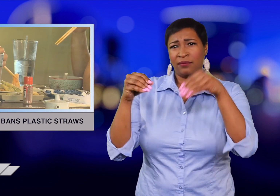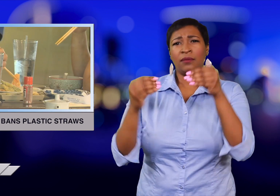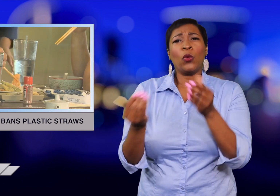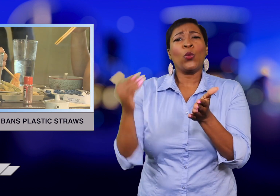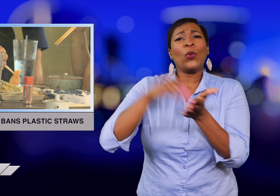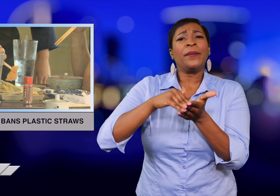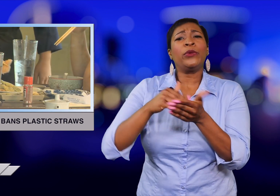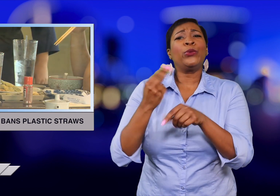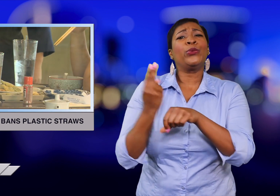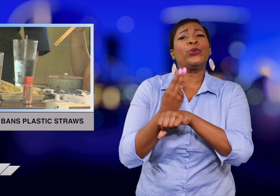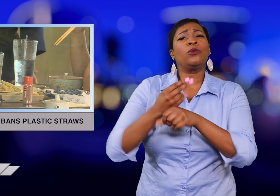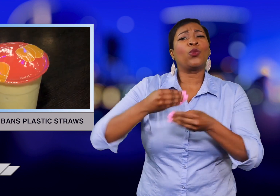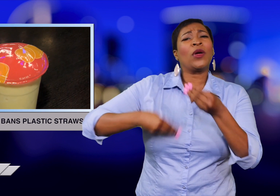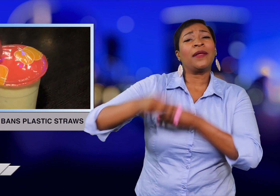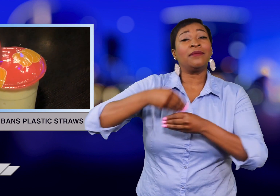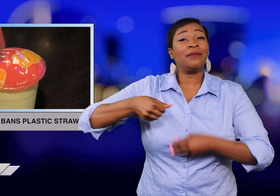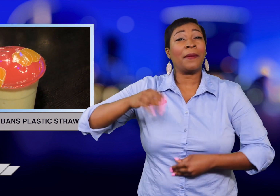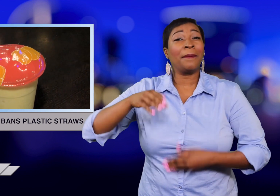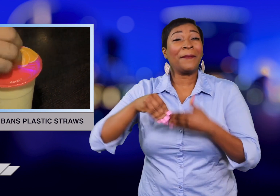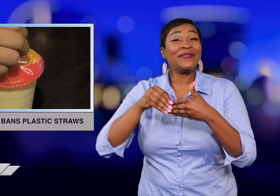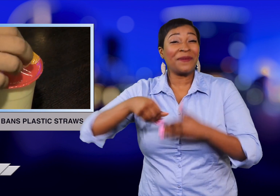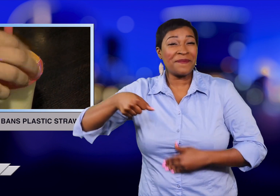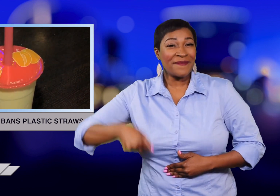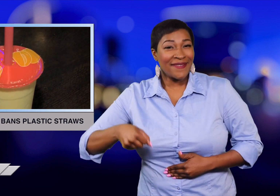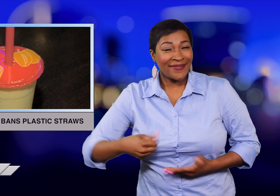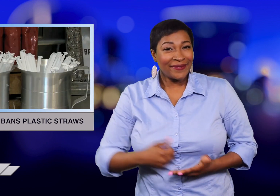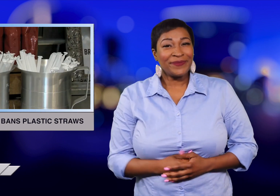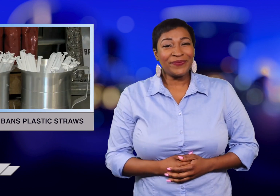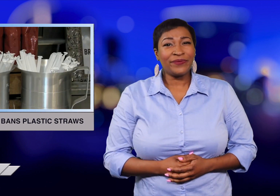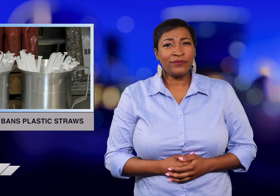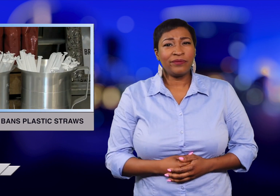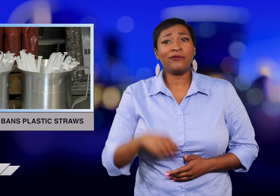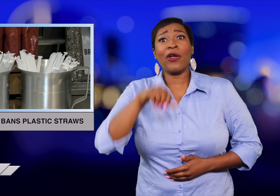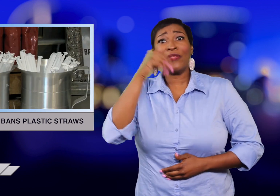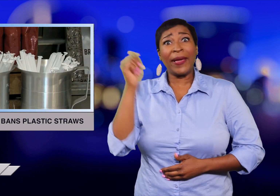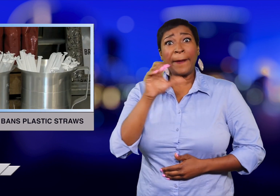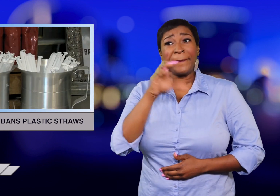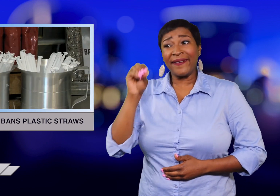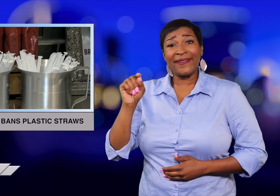Whole Foods also sells reusable plastic bags.